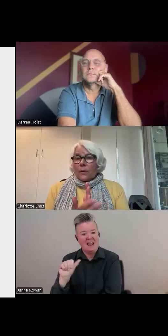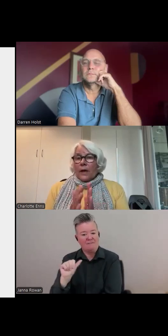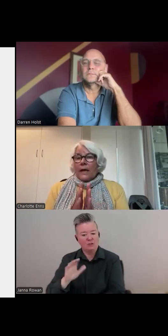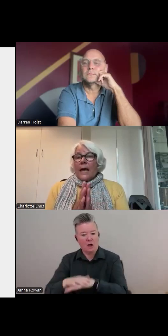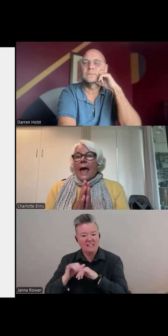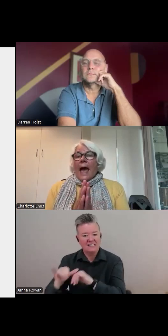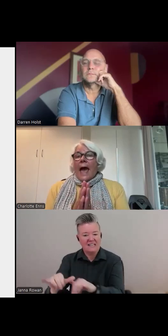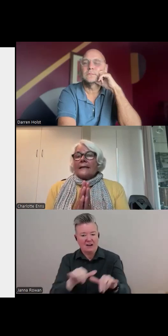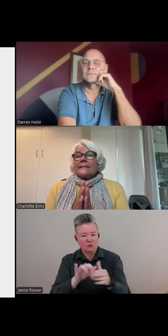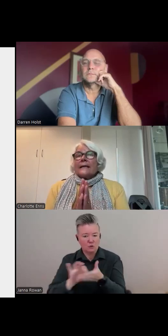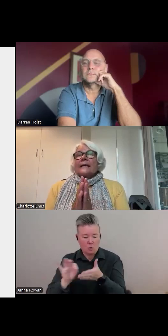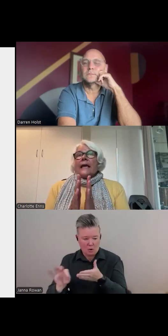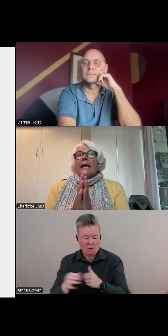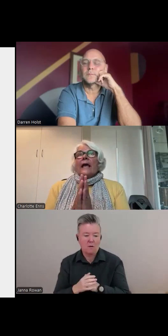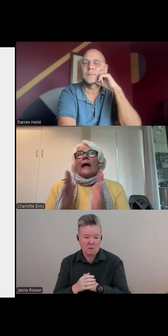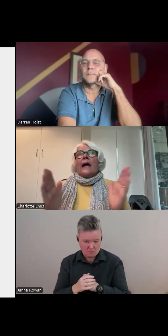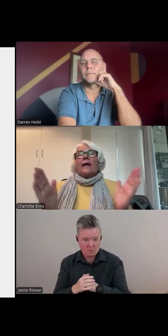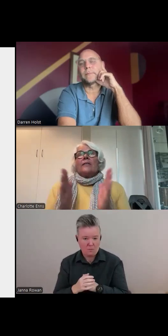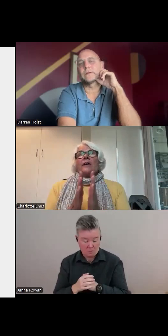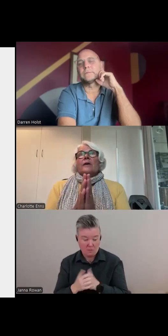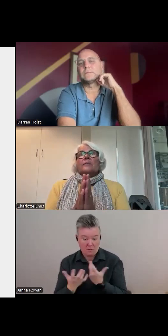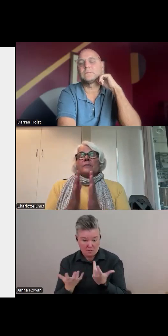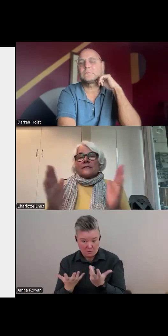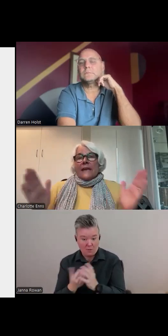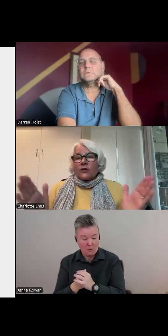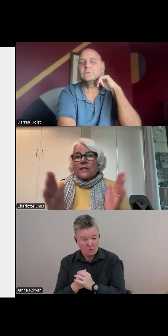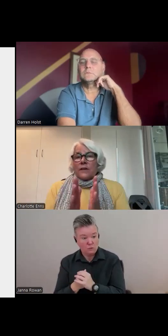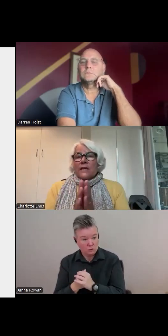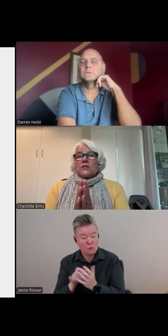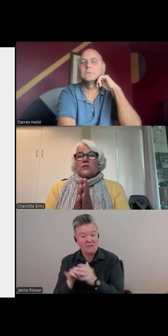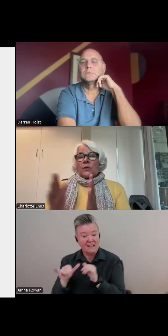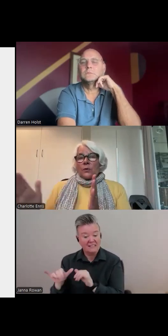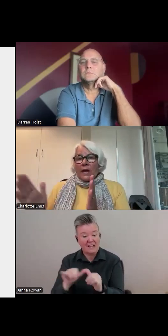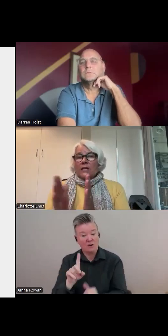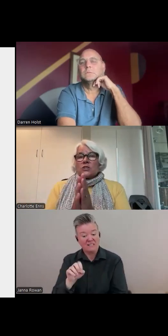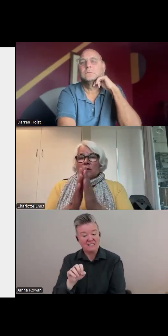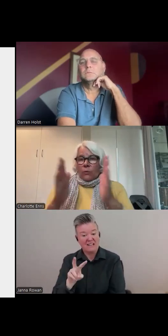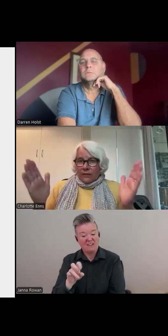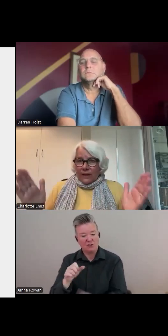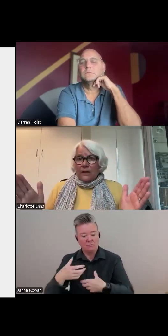on a standard score, okay? And the-the standard deviations